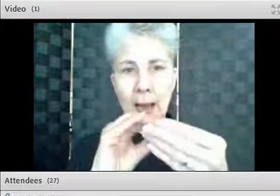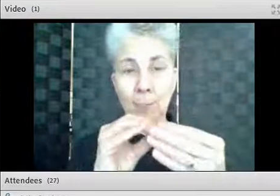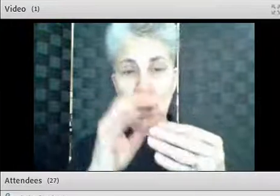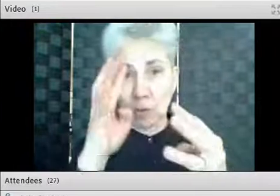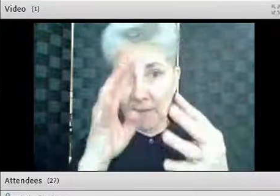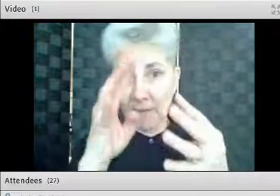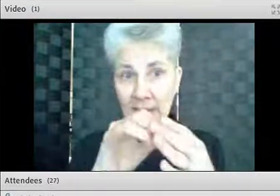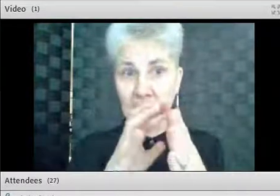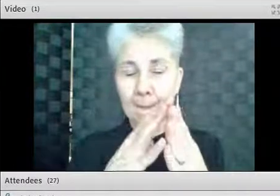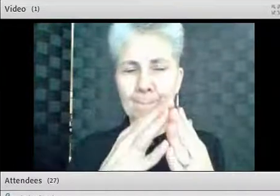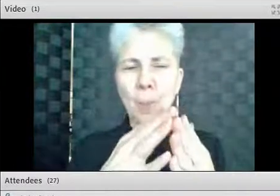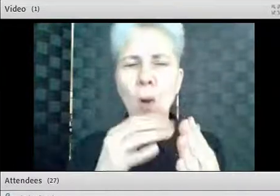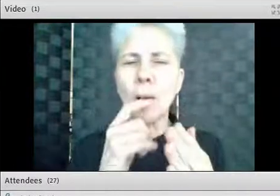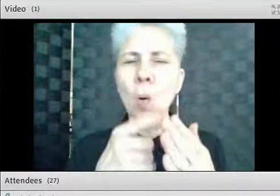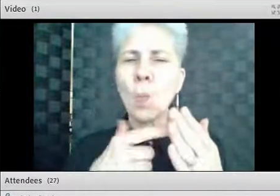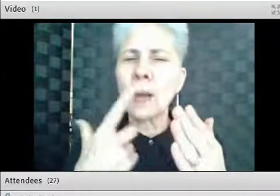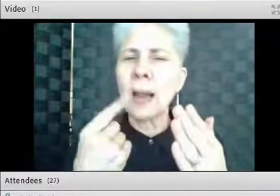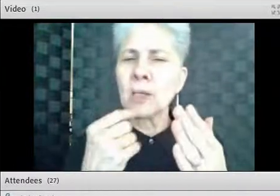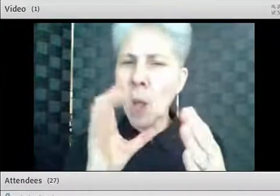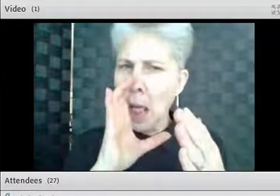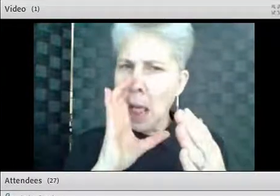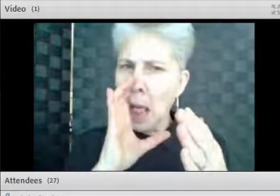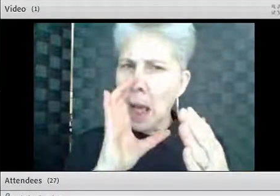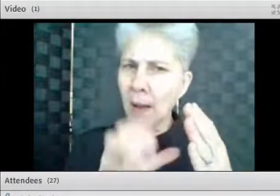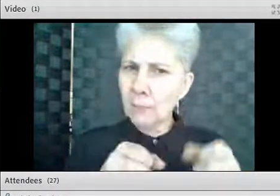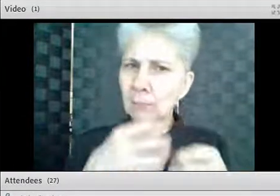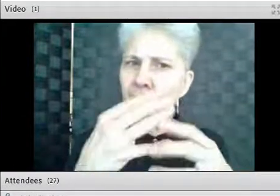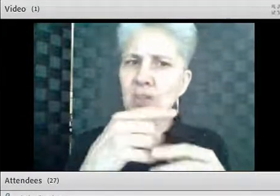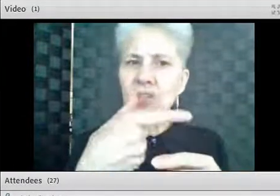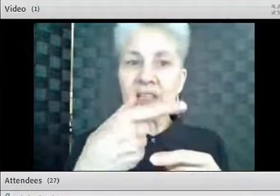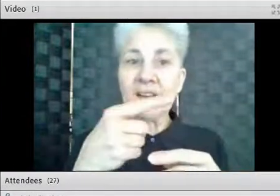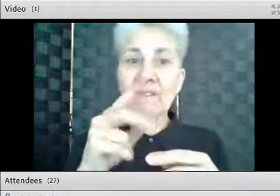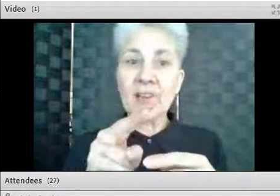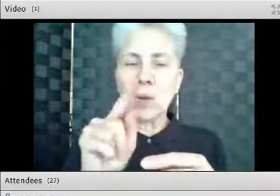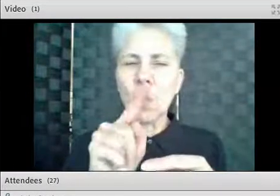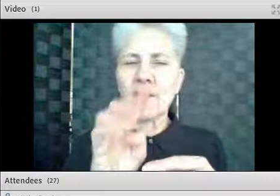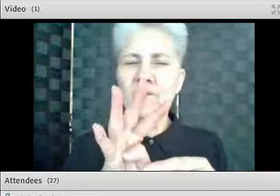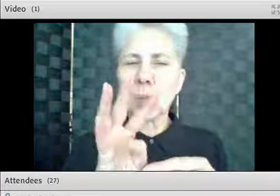What I did is I looked up GV1469,